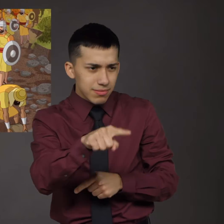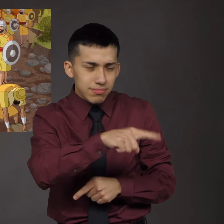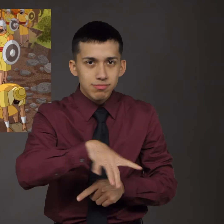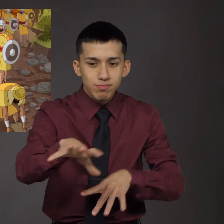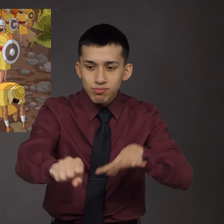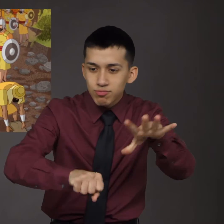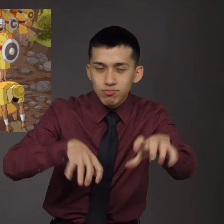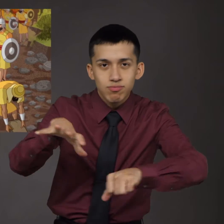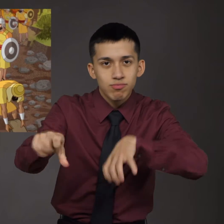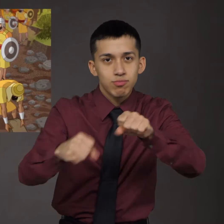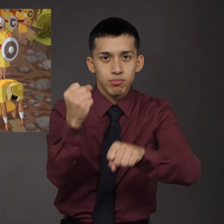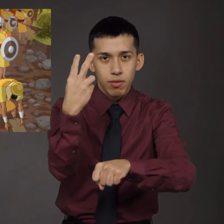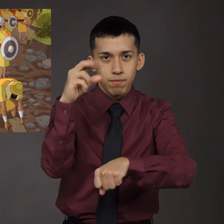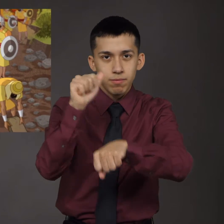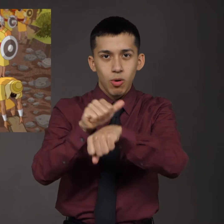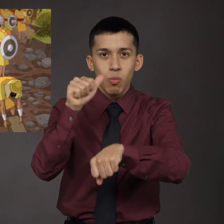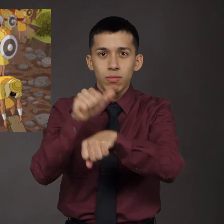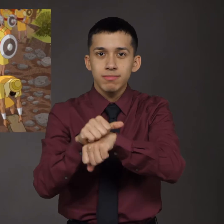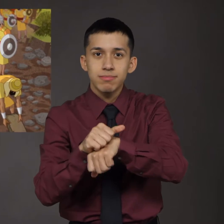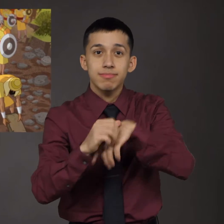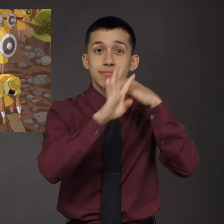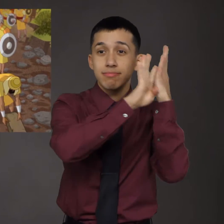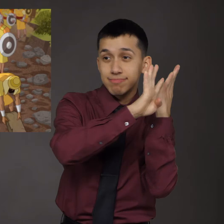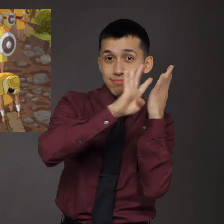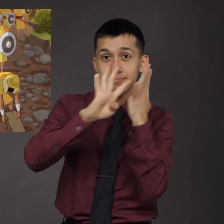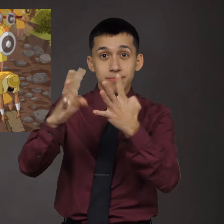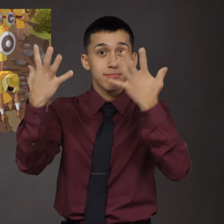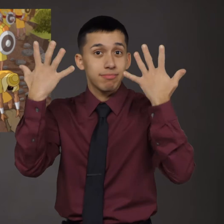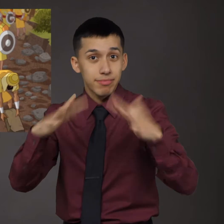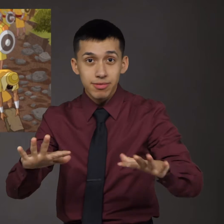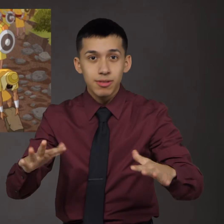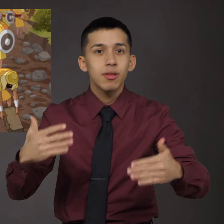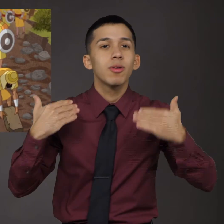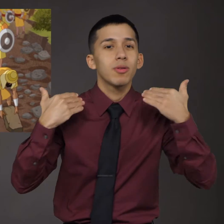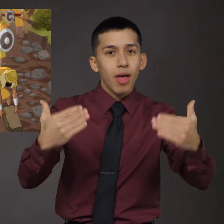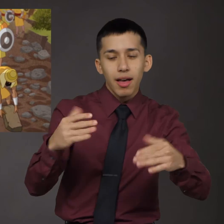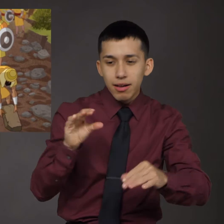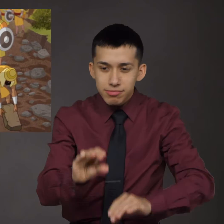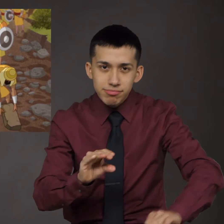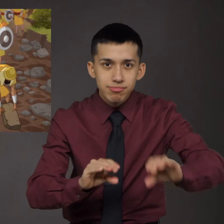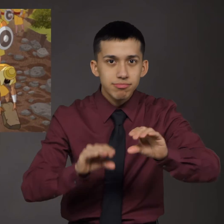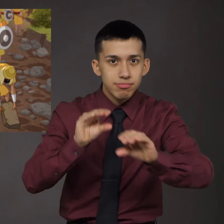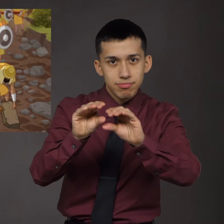Joshua asked the Israelites to take 12 stones from the dry riverbed.